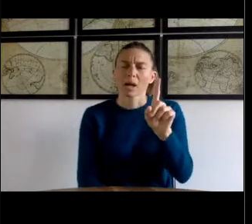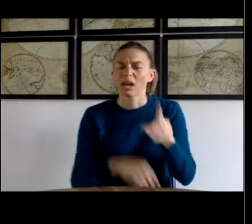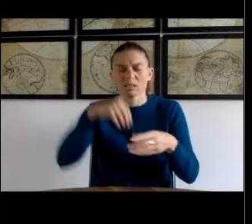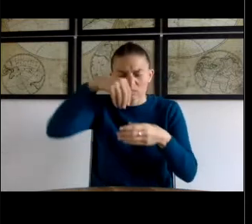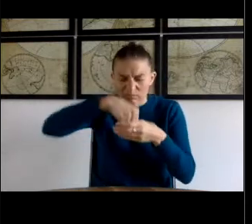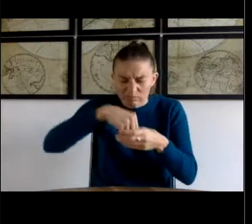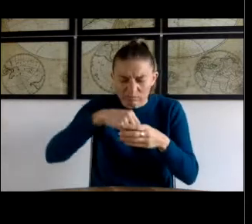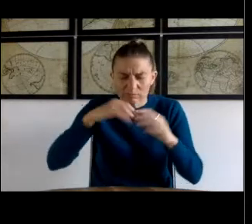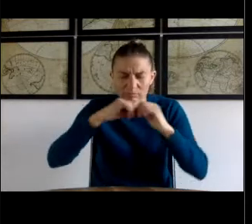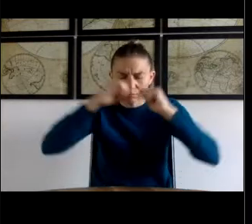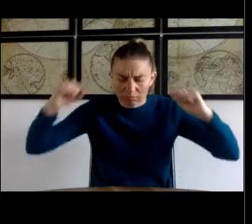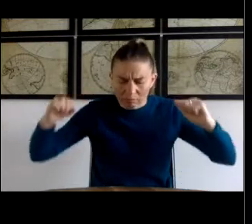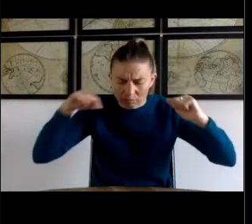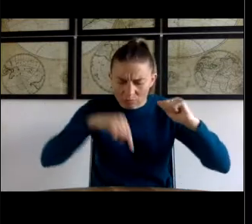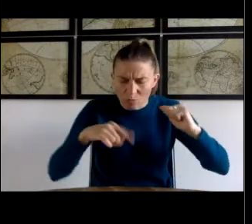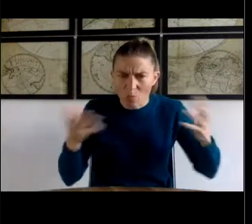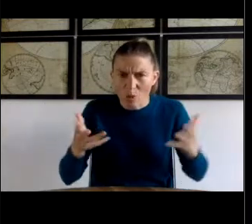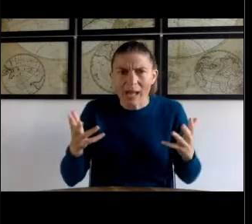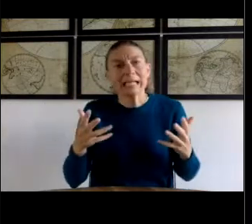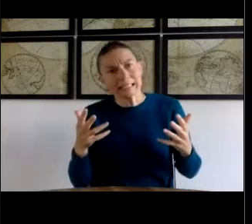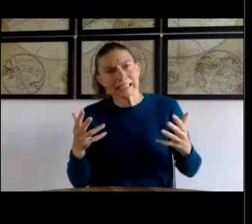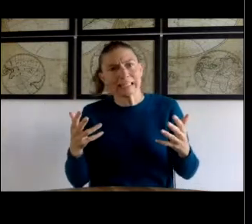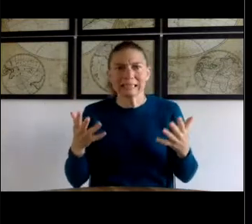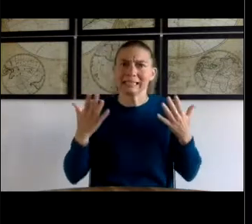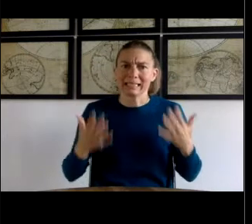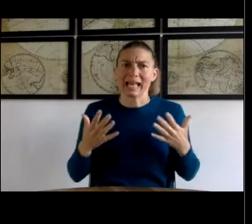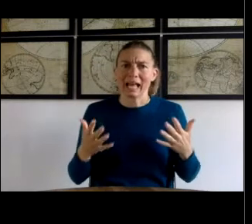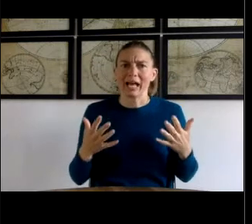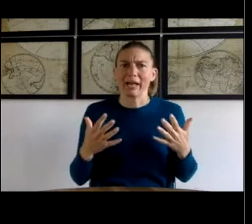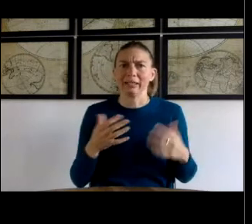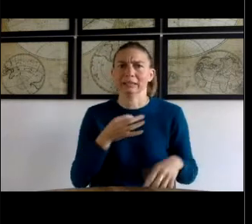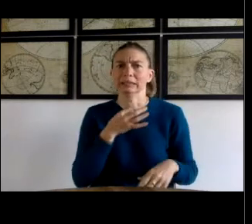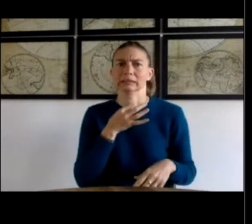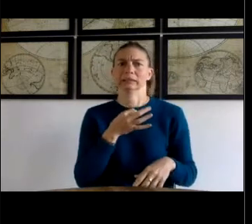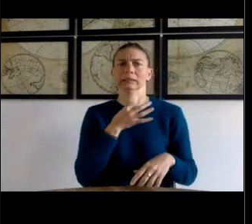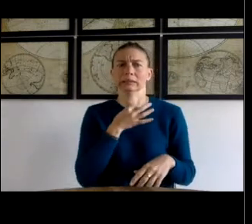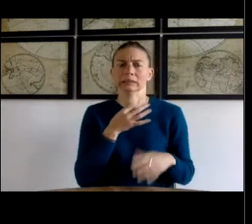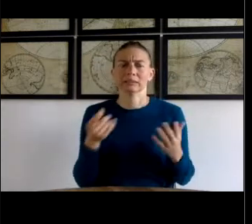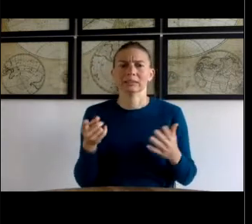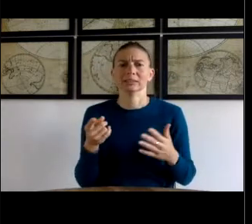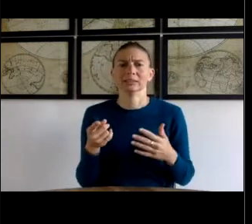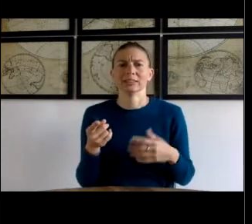It's a risky affair because there are unknown factors, you might call them.